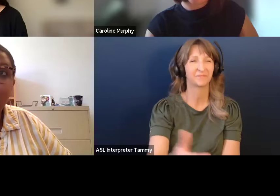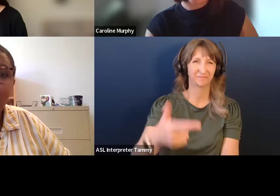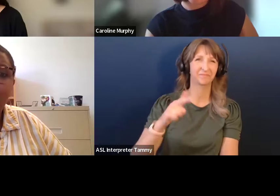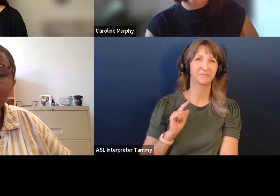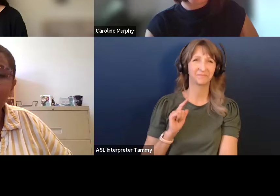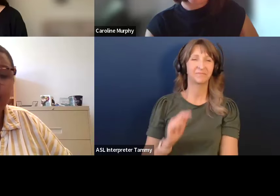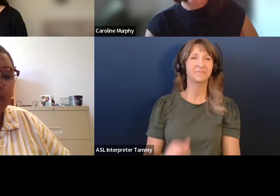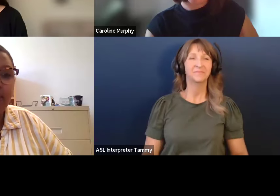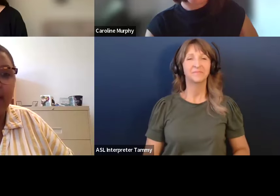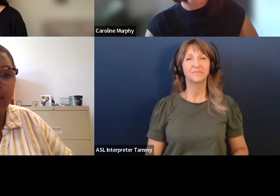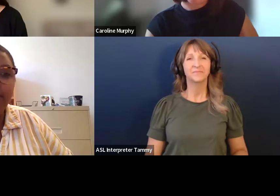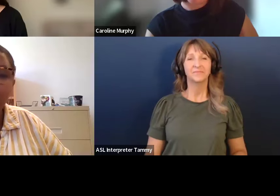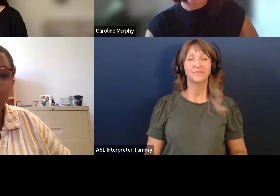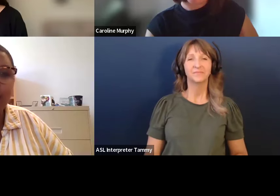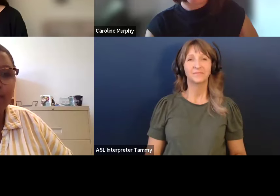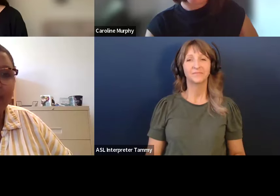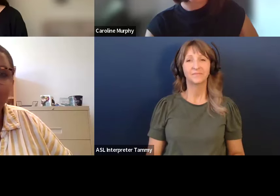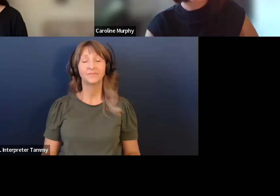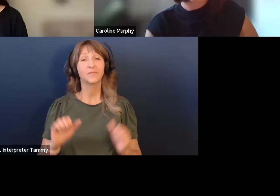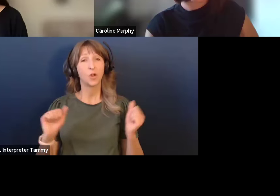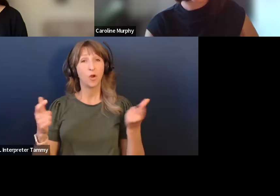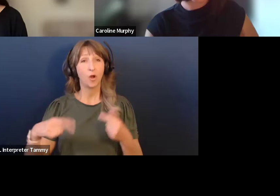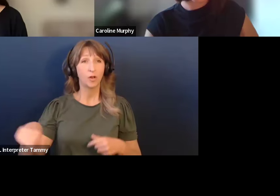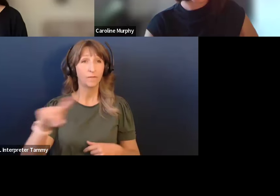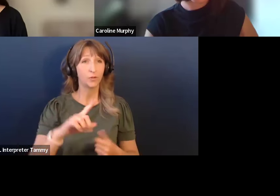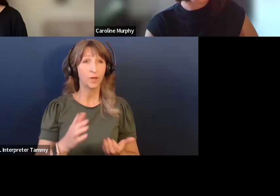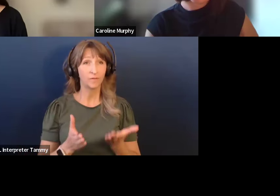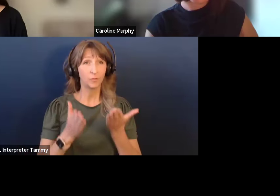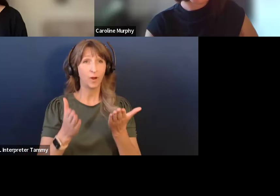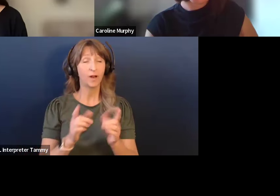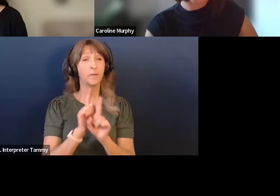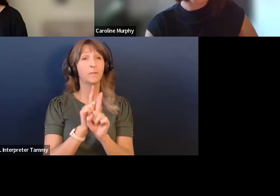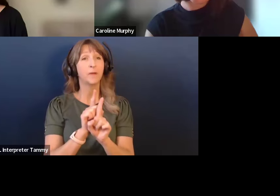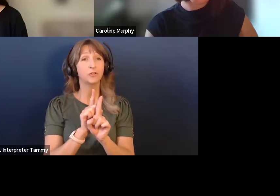time, all of you have brought up mentorship and community building in different ways and how